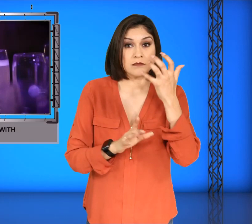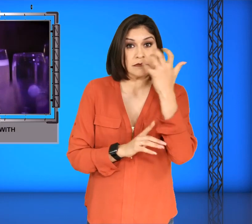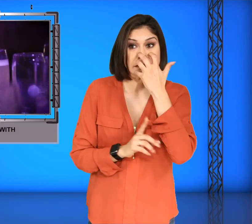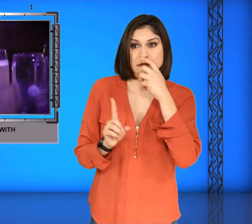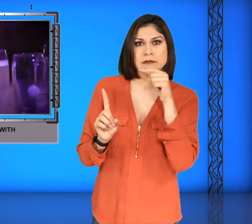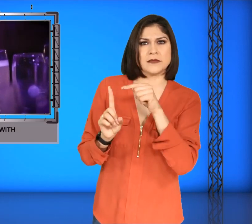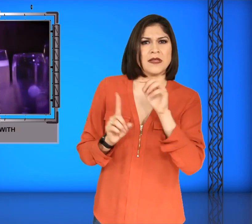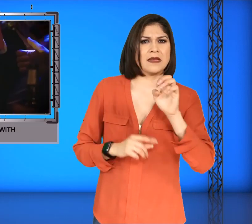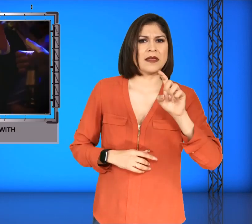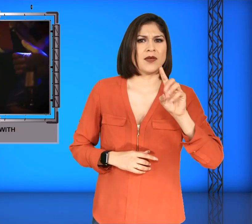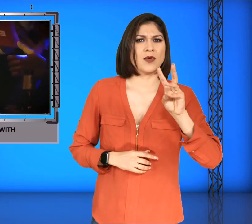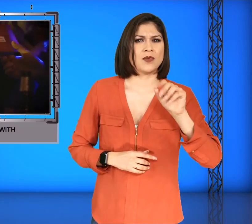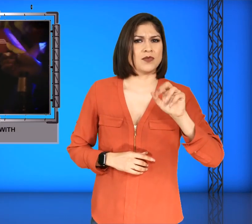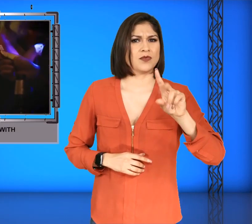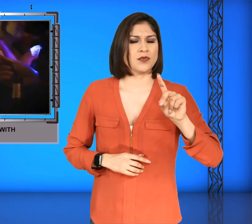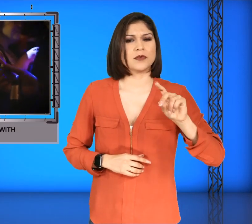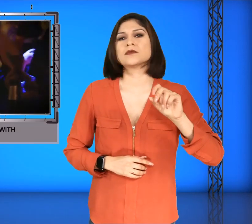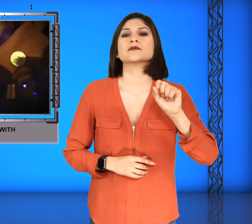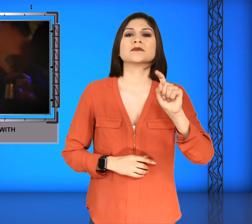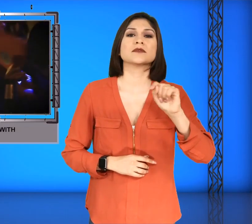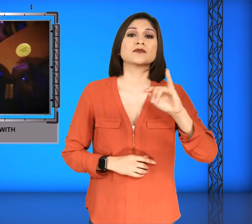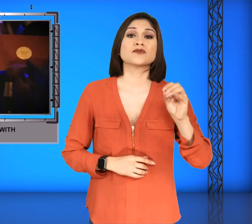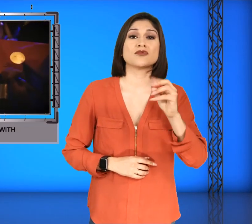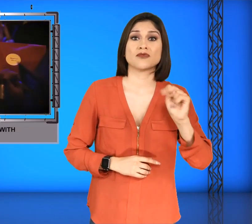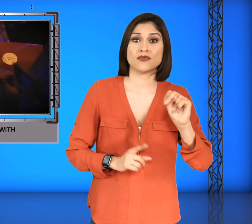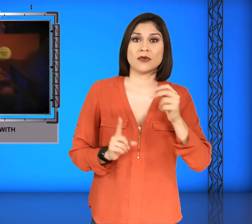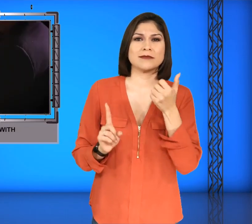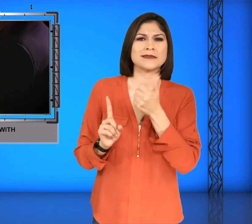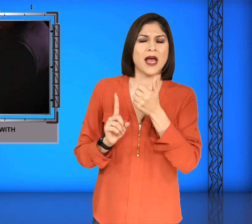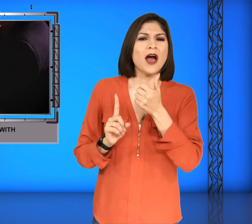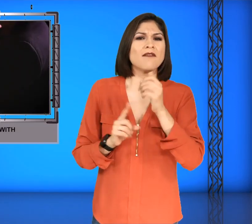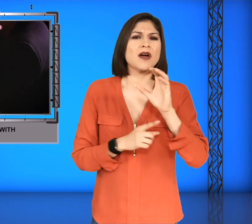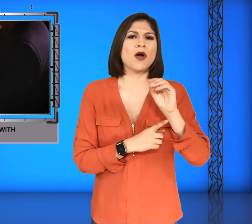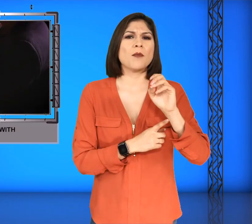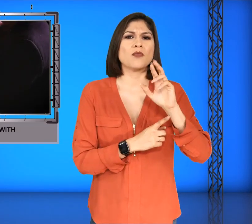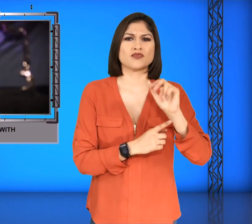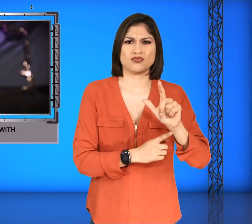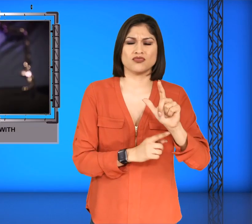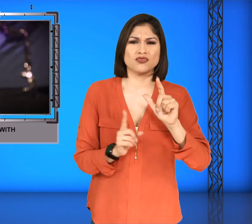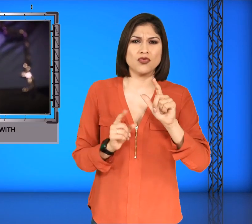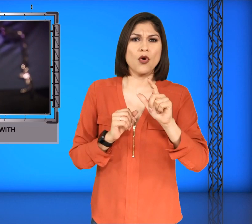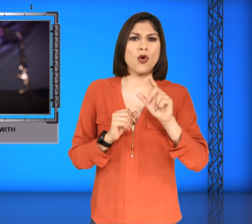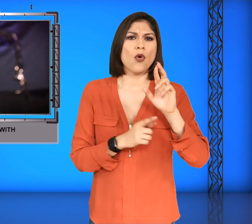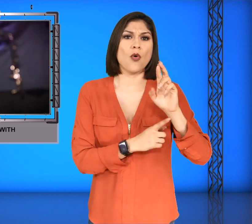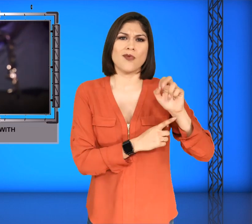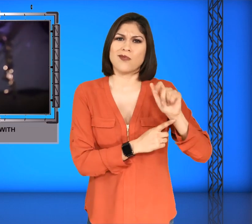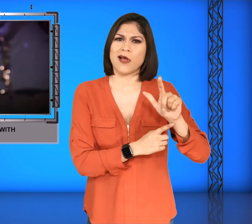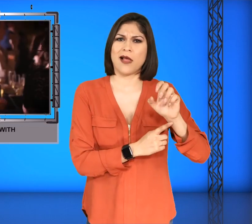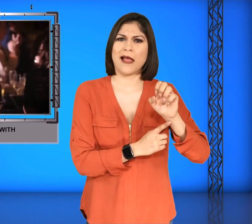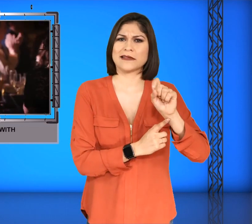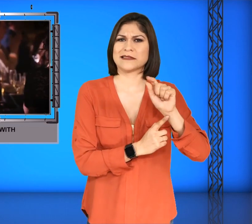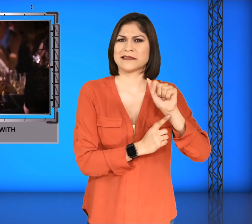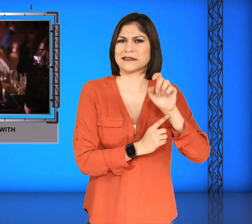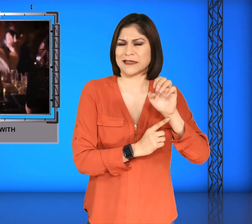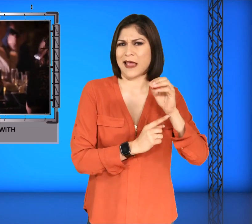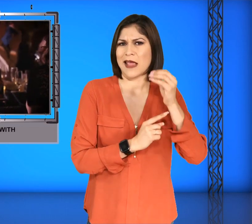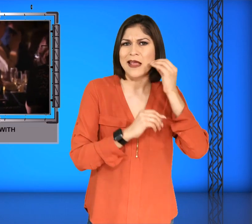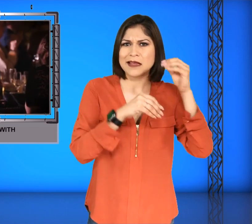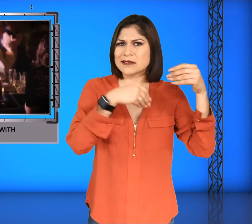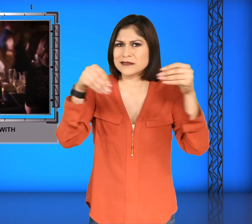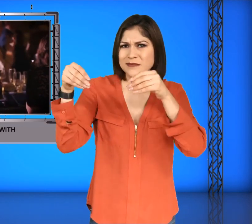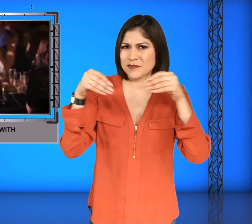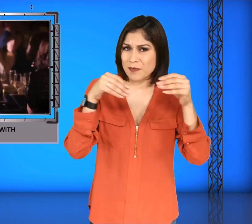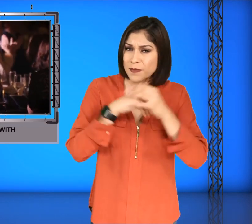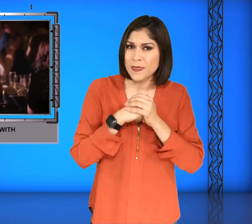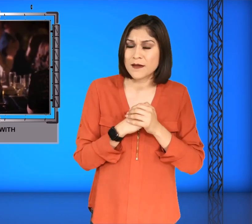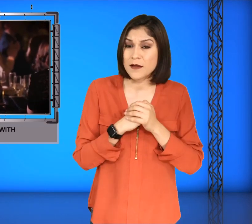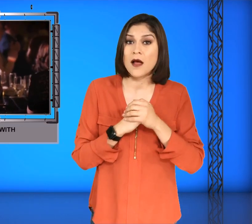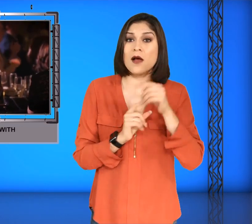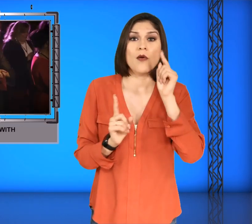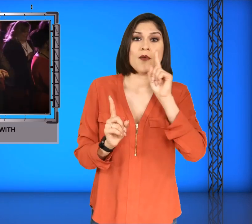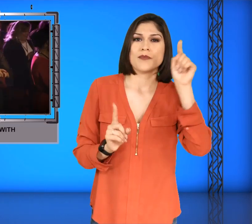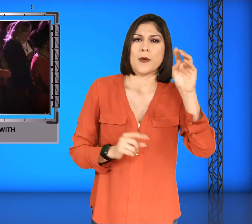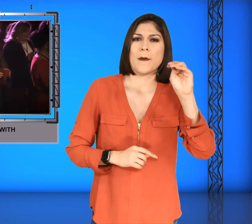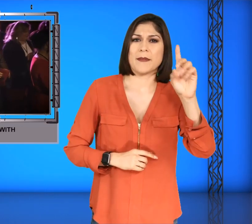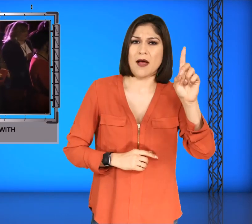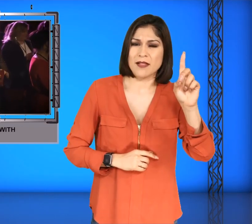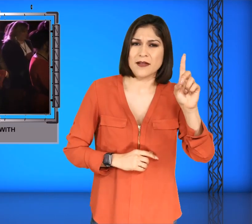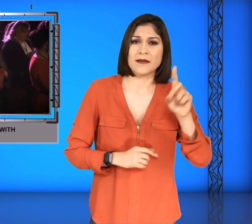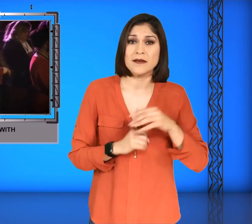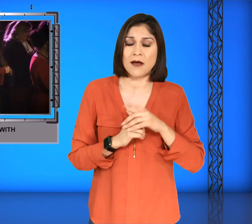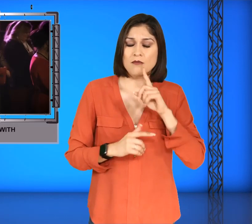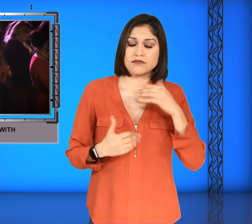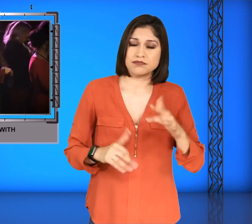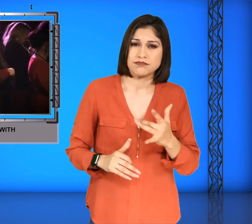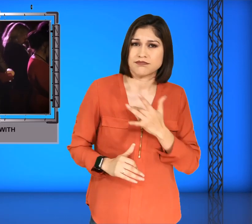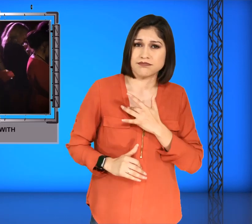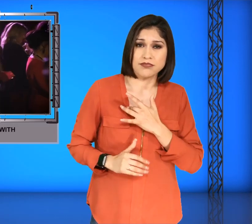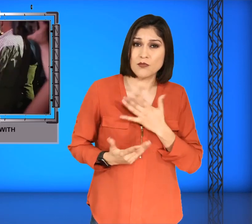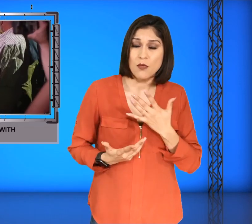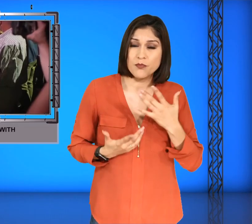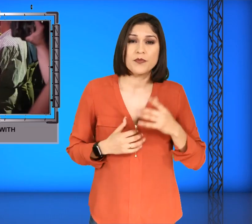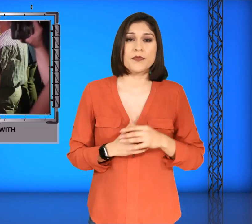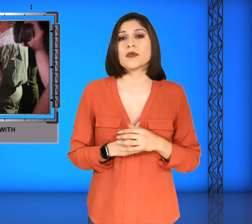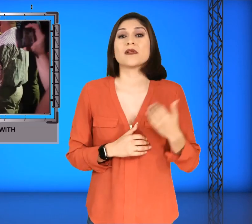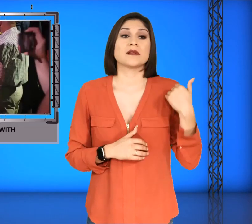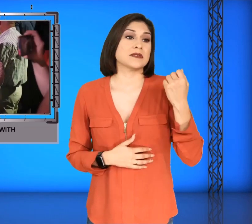And clearly commercial real estate chairman Edward St. John in Maryland takes this to heart.